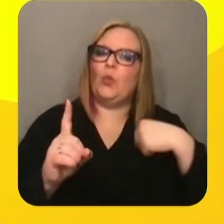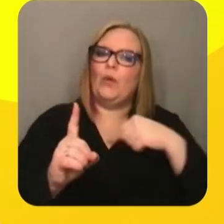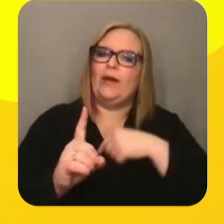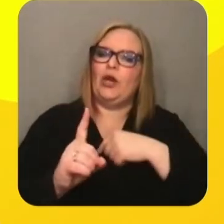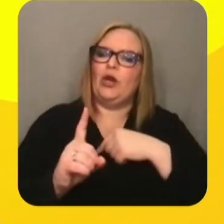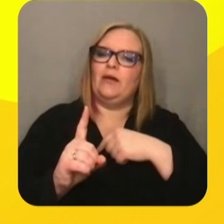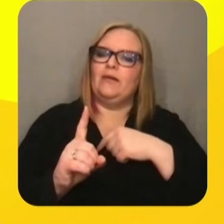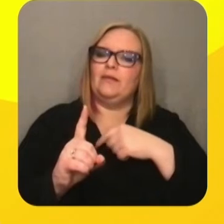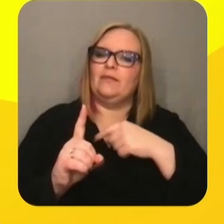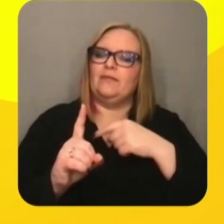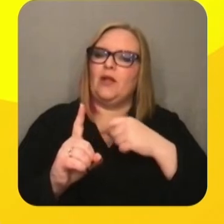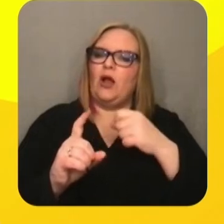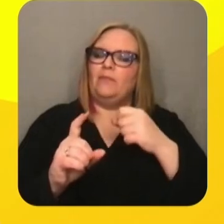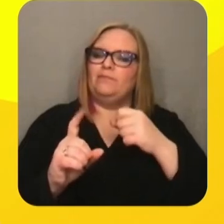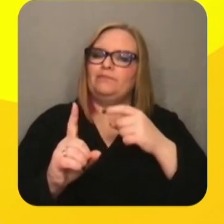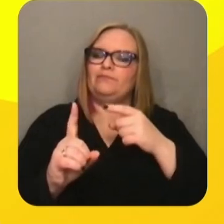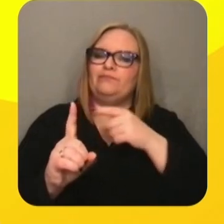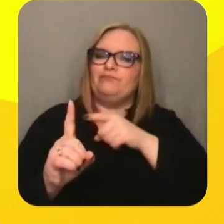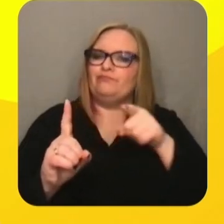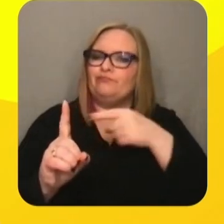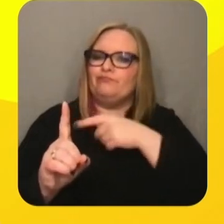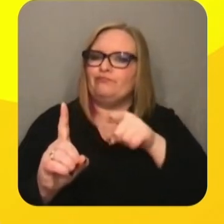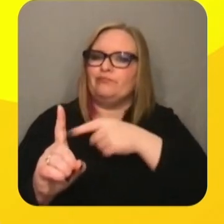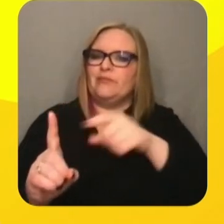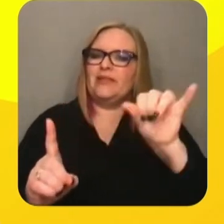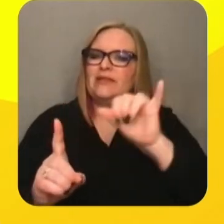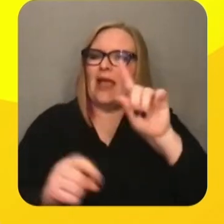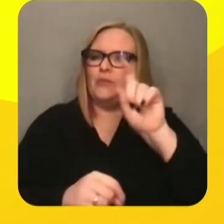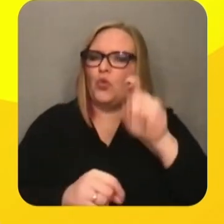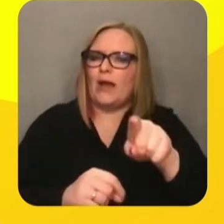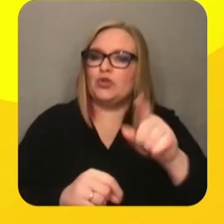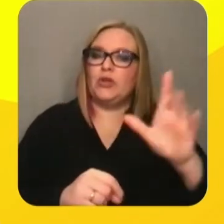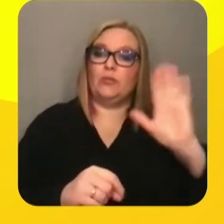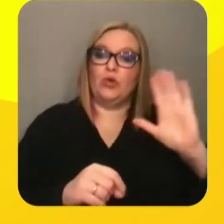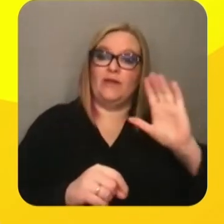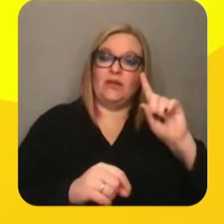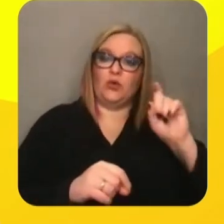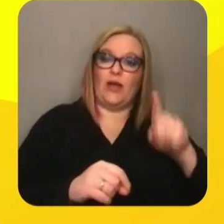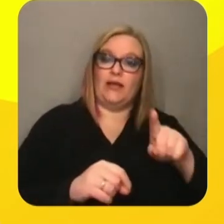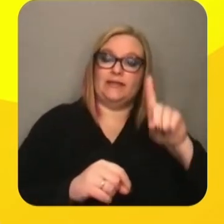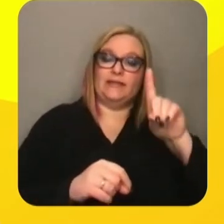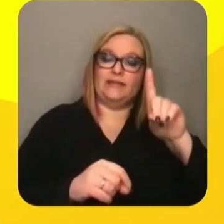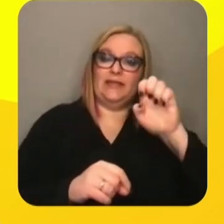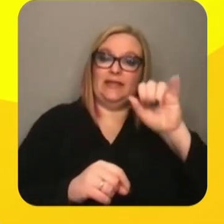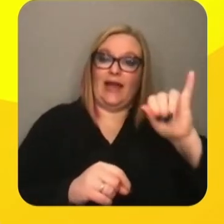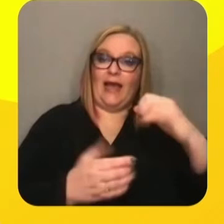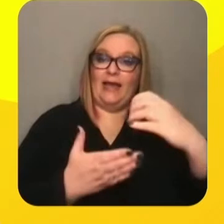The earlier question around is DEI the alpha-generating. And now we're asking about whether it's innovative.